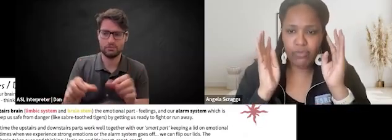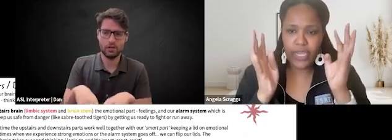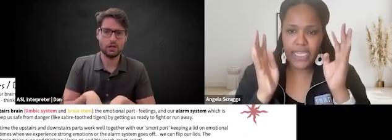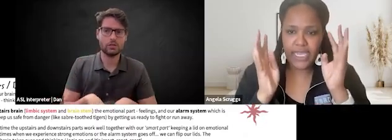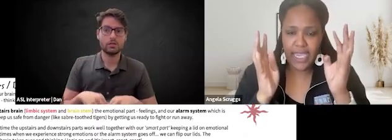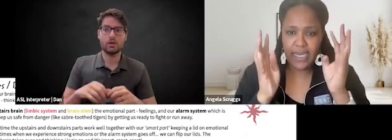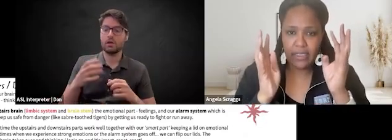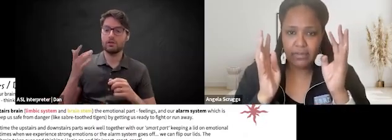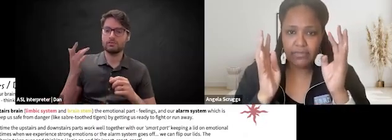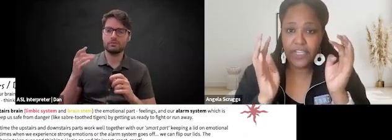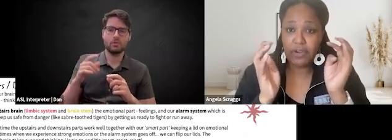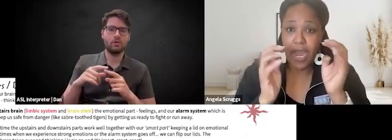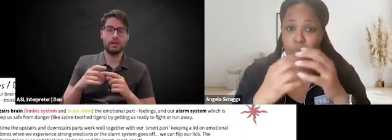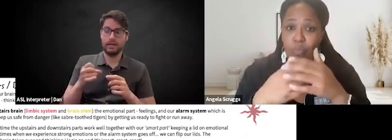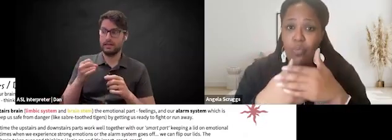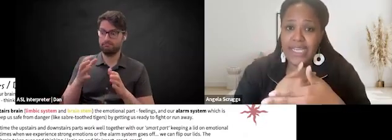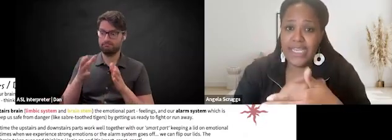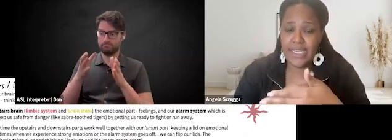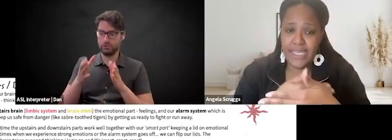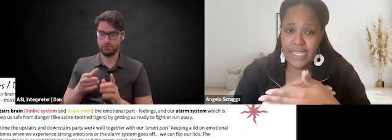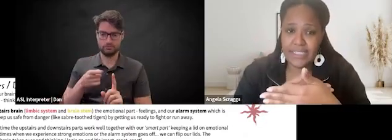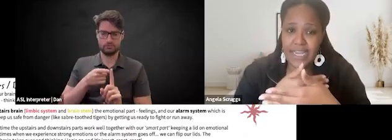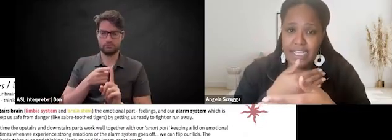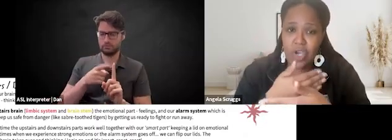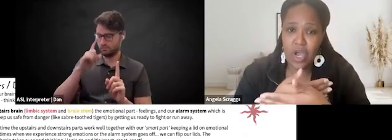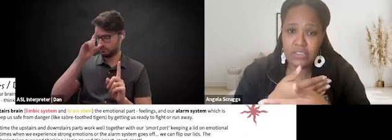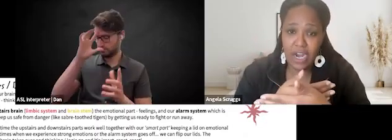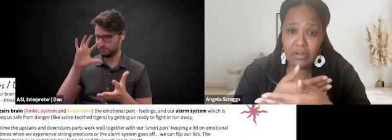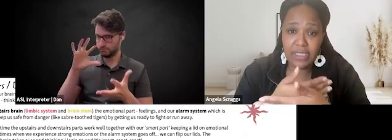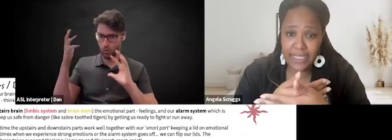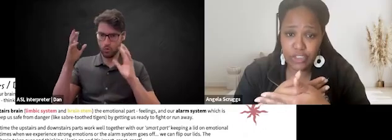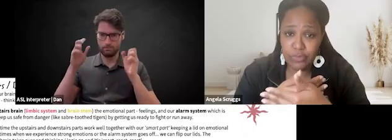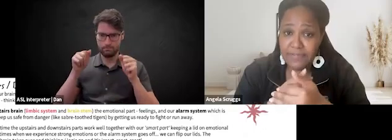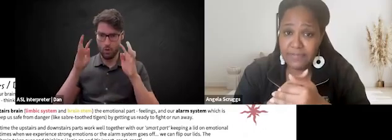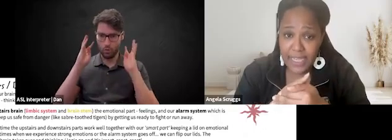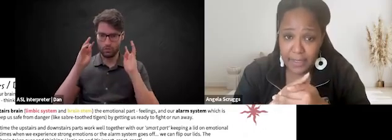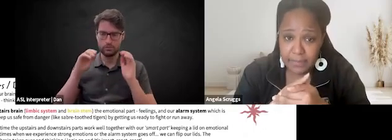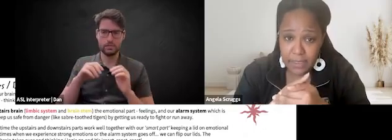if we can figure out what it is that has caused our lid to be flipped.